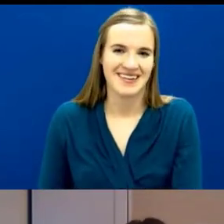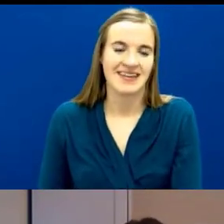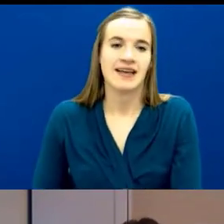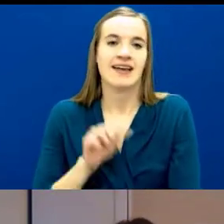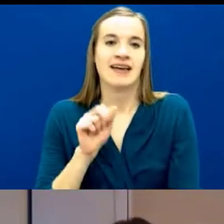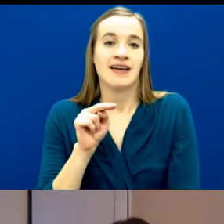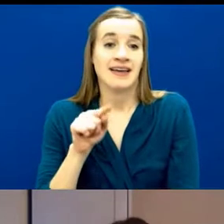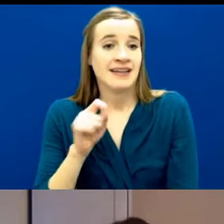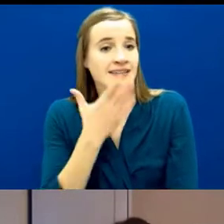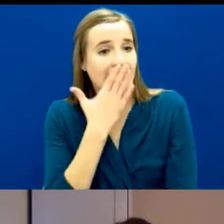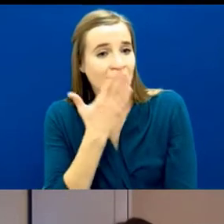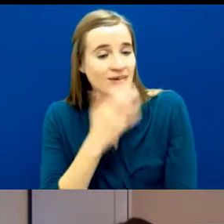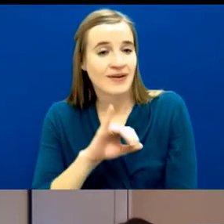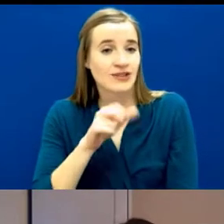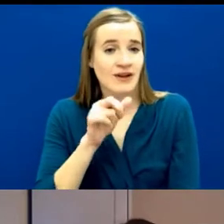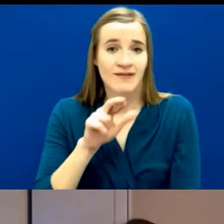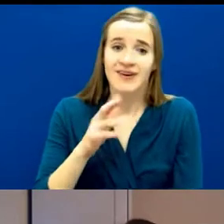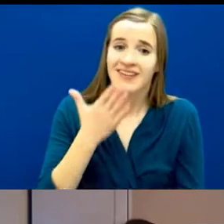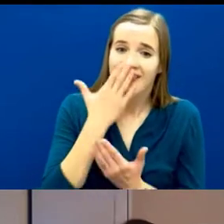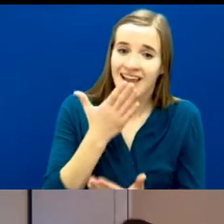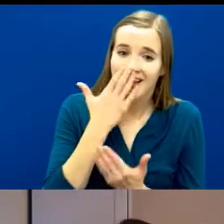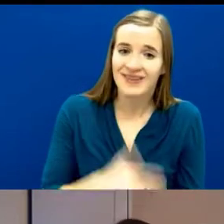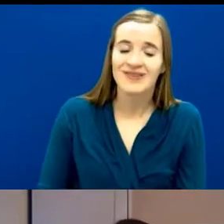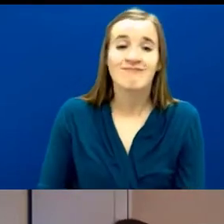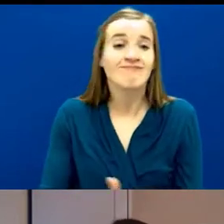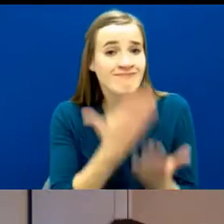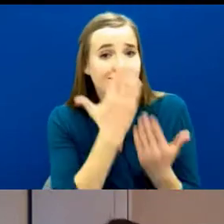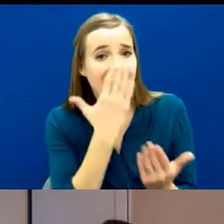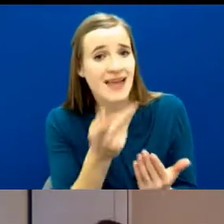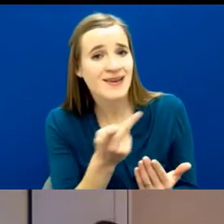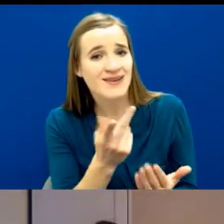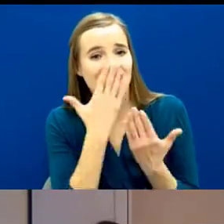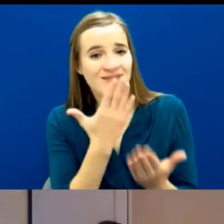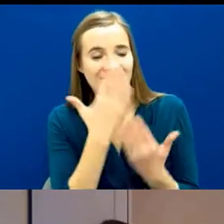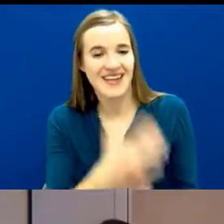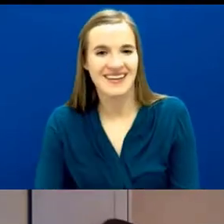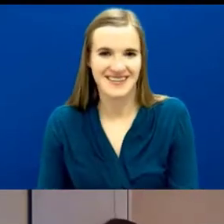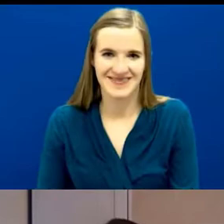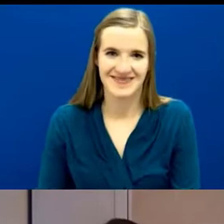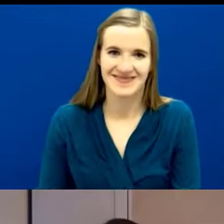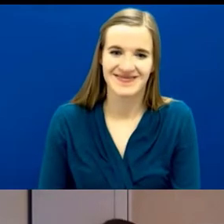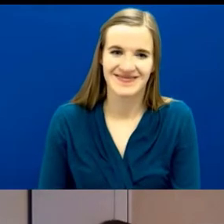Alice: You're welcome. Thank you. Thank you. Thank you so much. Sarah: Thanks, ladies. And thanks for coming, bye.